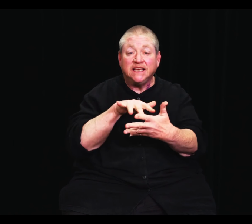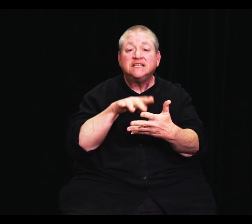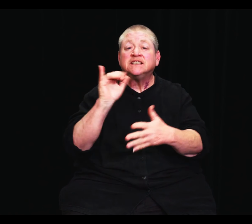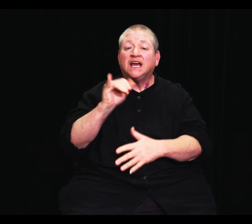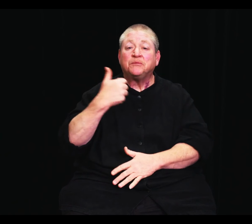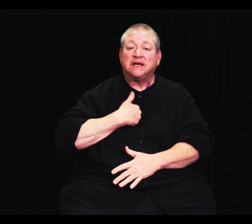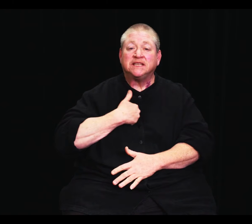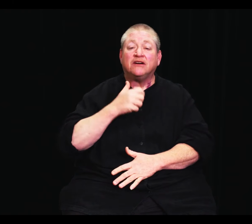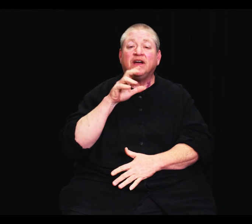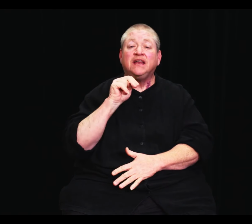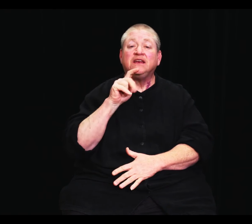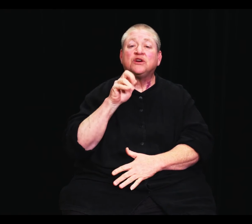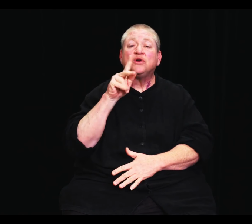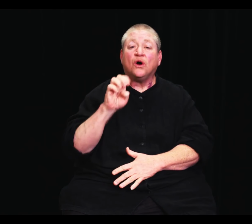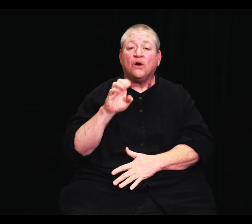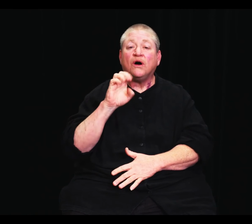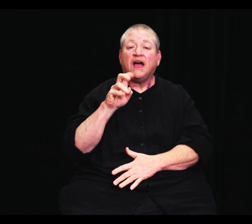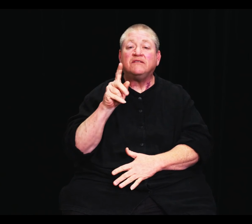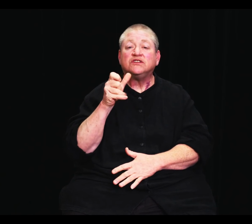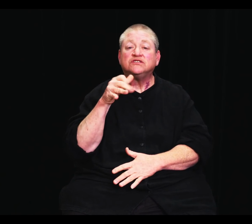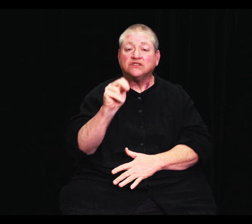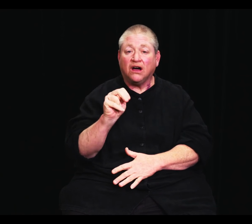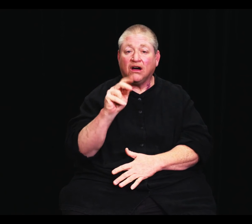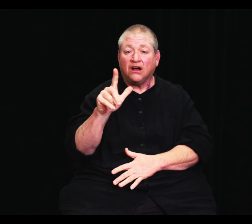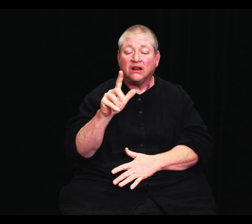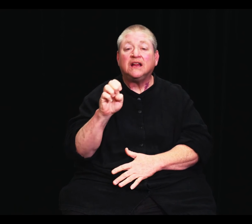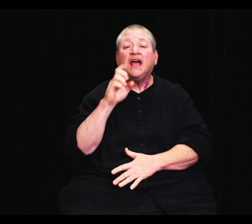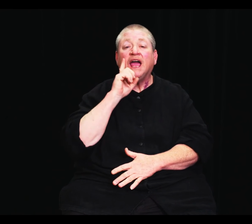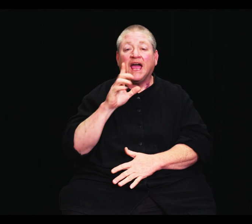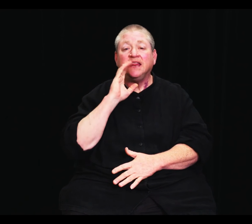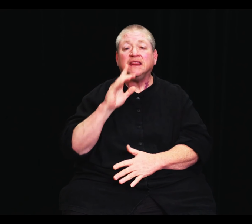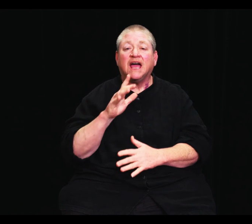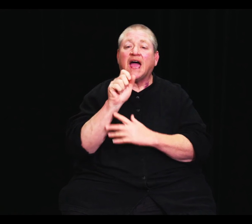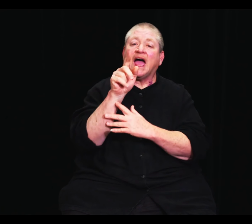and I want to shout out the Multidisciplinary Studies majors, like myself.